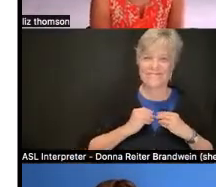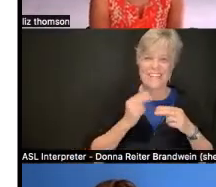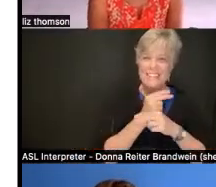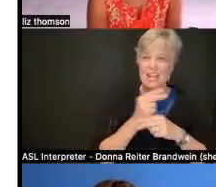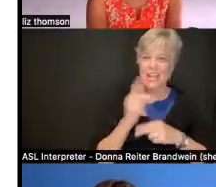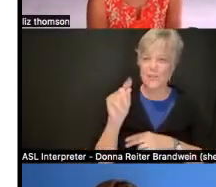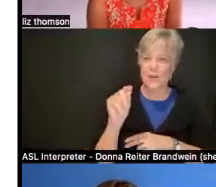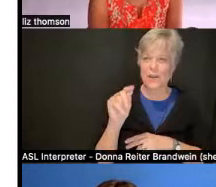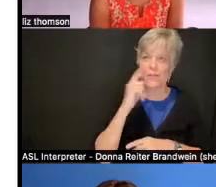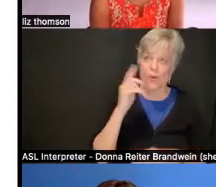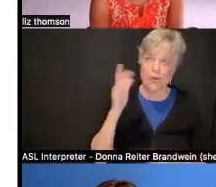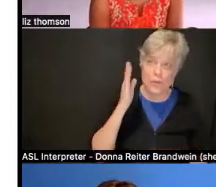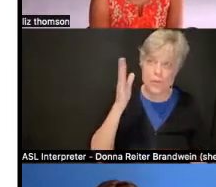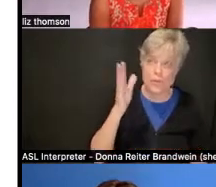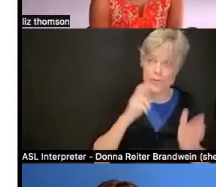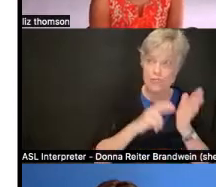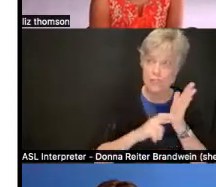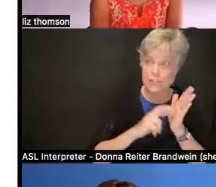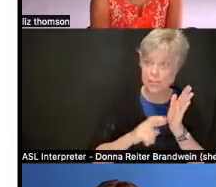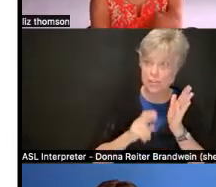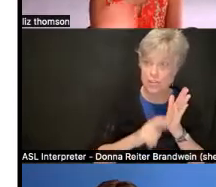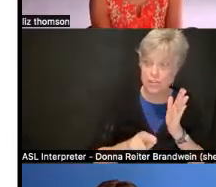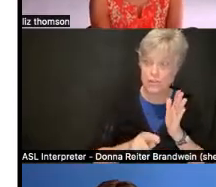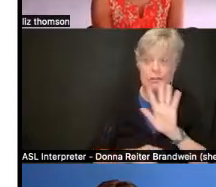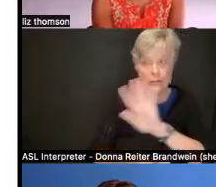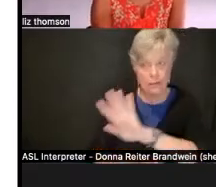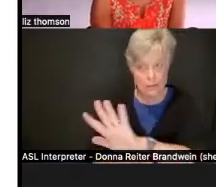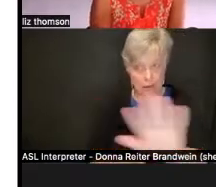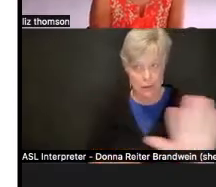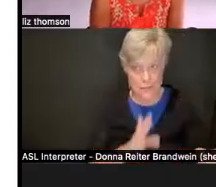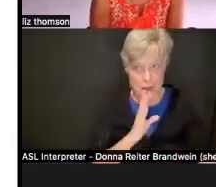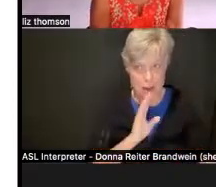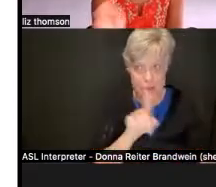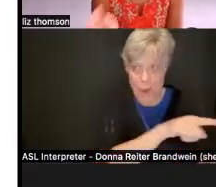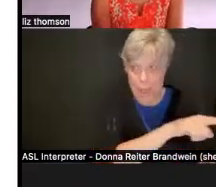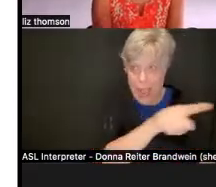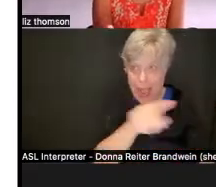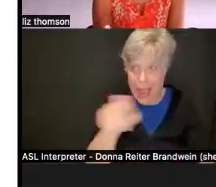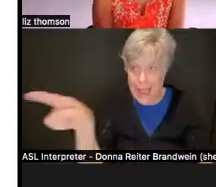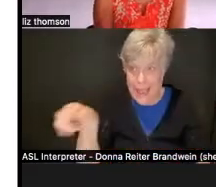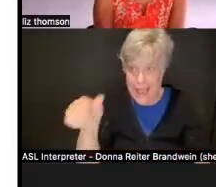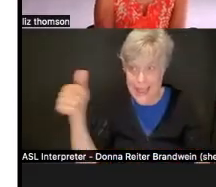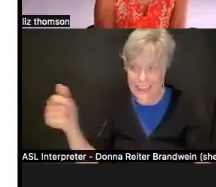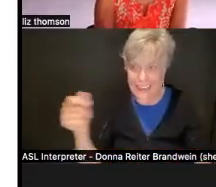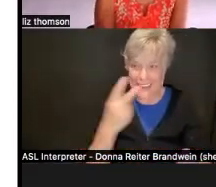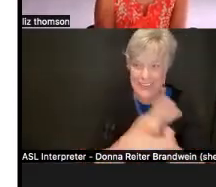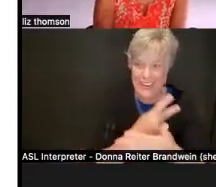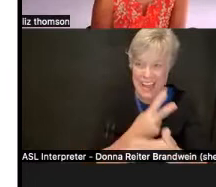and again, I am talking to any grad student as well as undergrad student out there